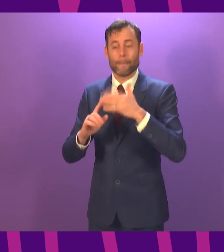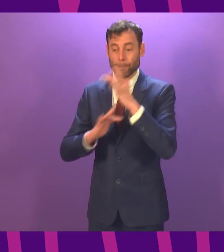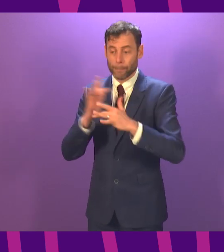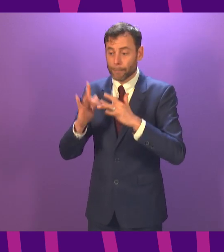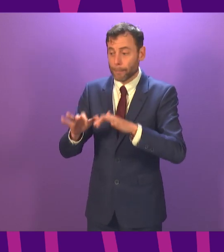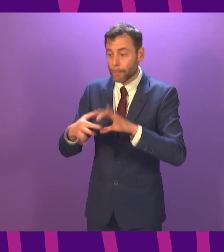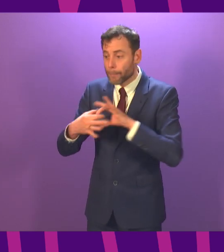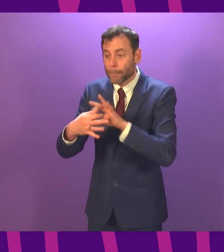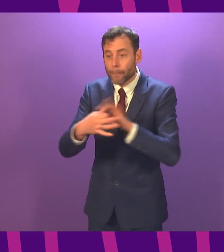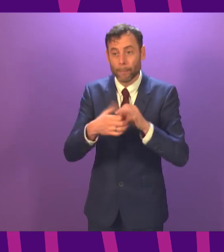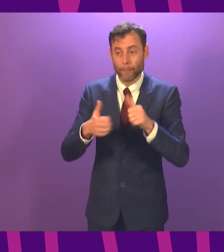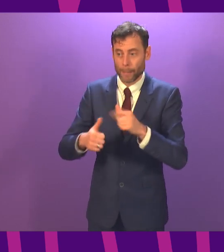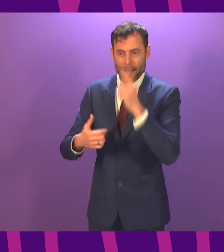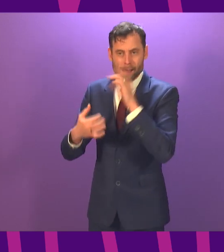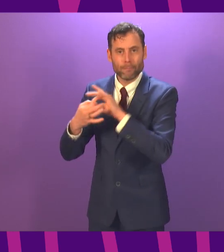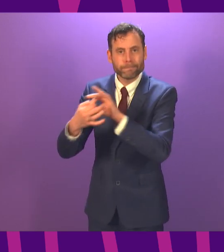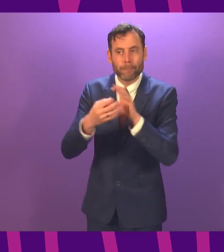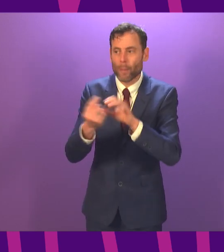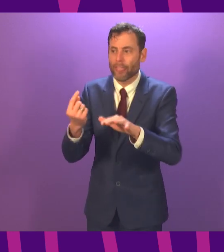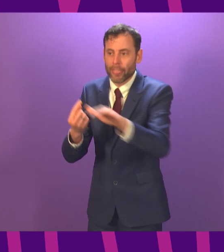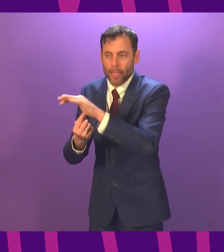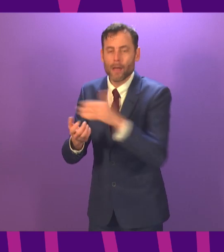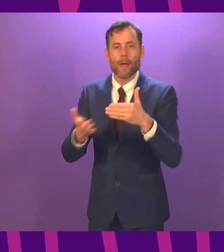Age Scotland, which is tackling loneliness through its expanded helplines. In addition,